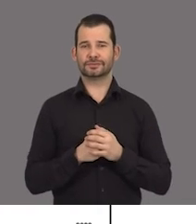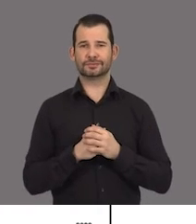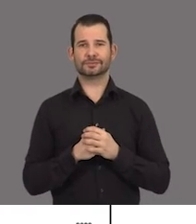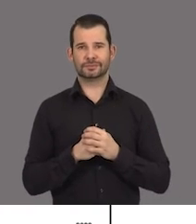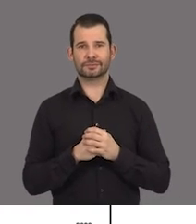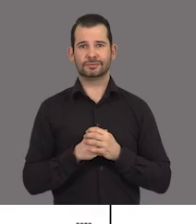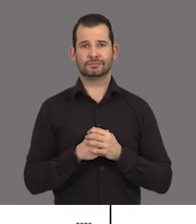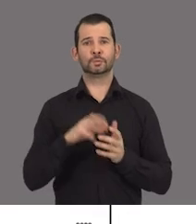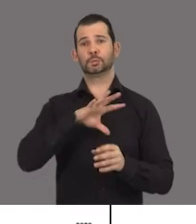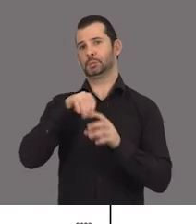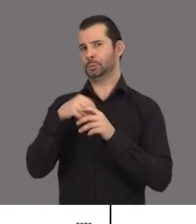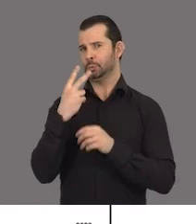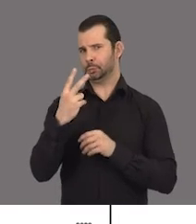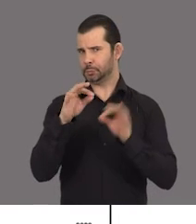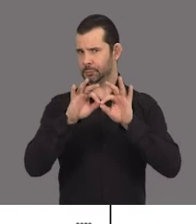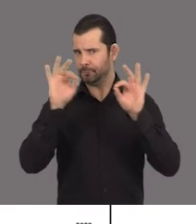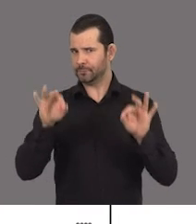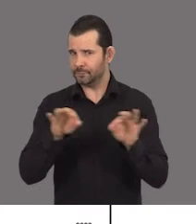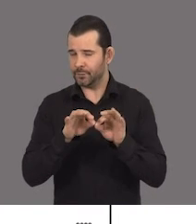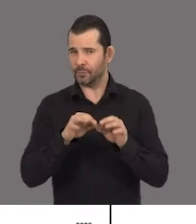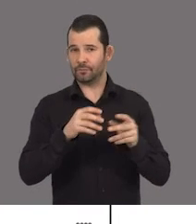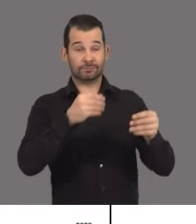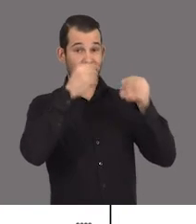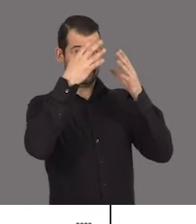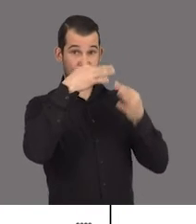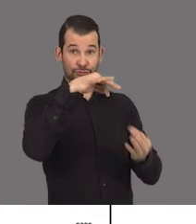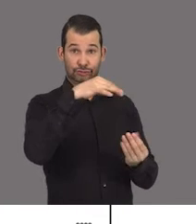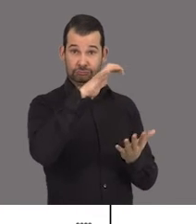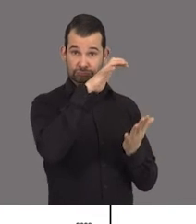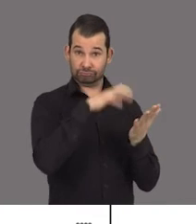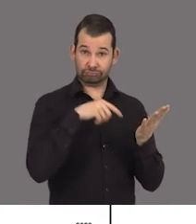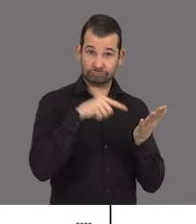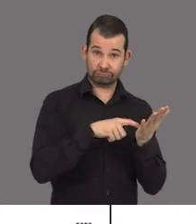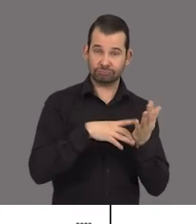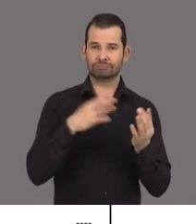It includes two forms, an information sheet and a return envelope.